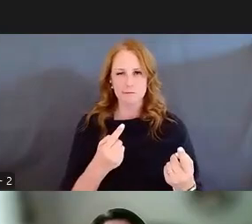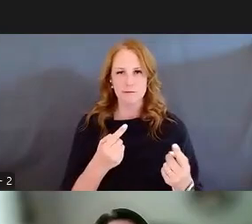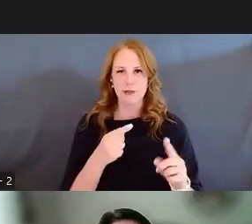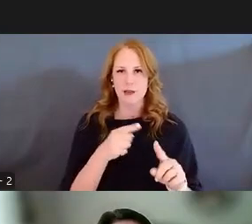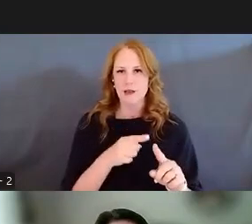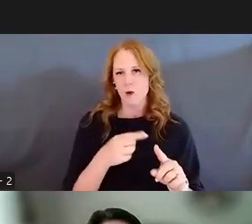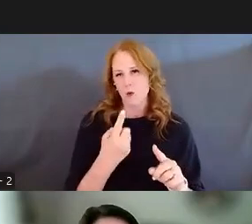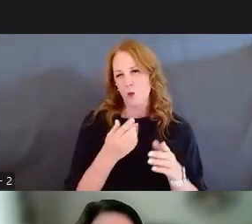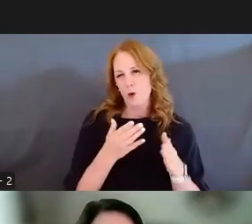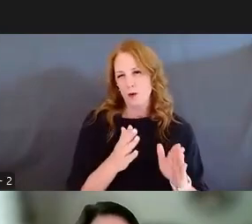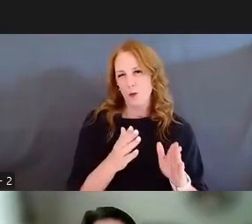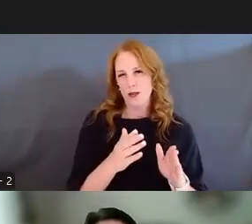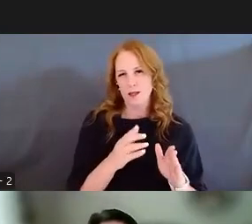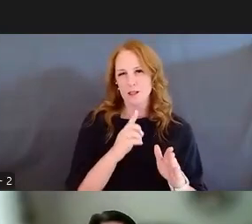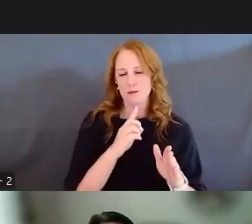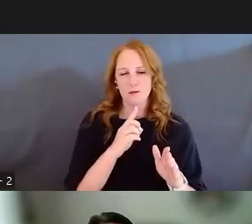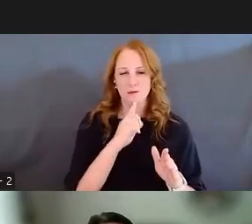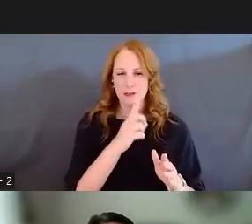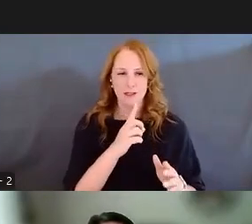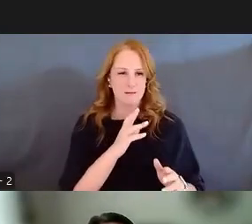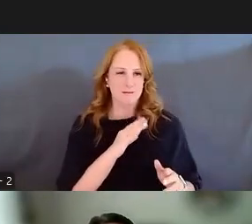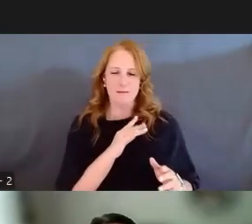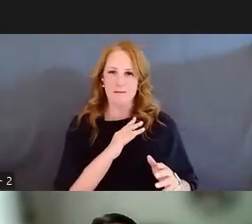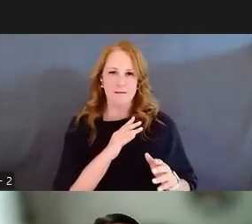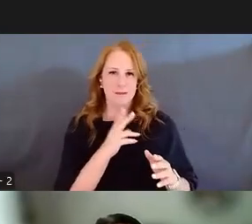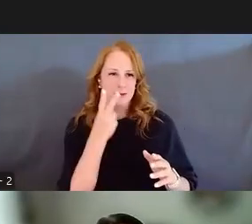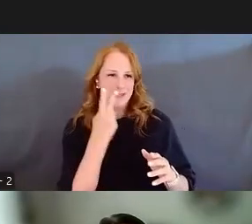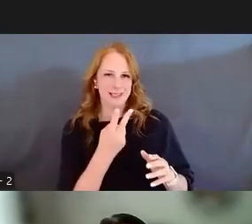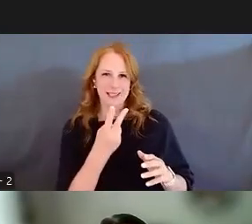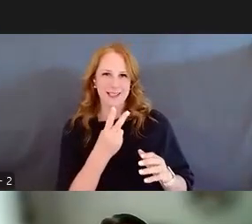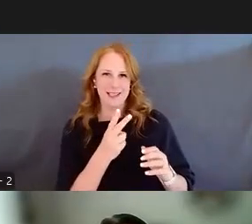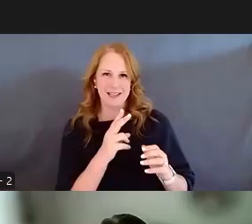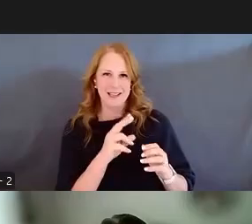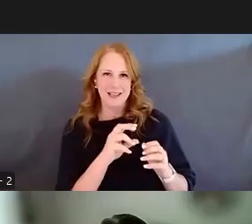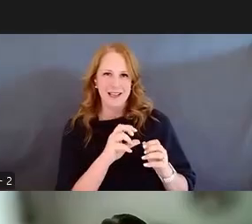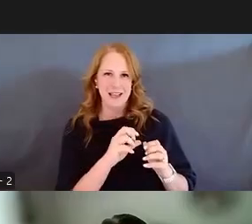in which it's been such a pleasure working in this effort to see how things have continued to evolve